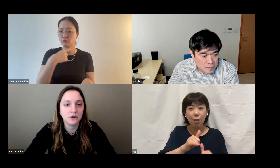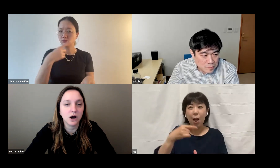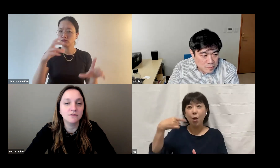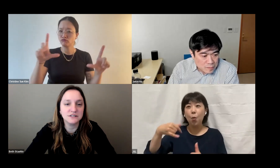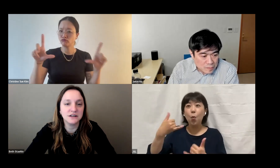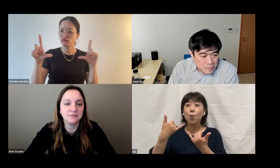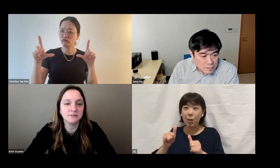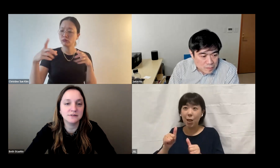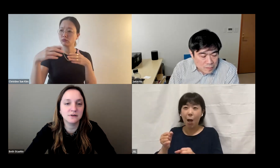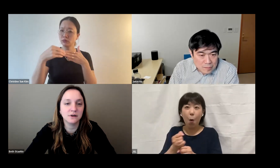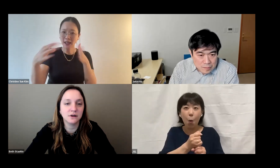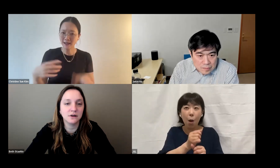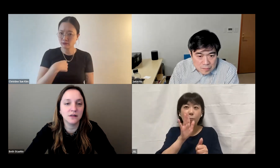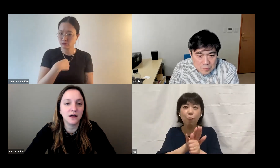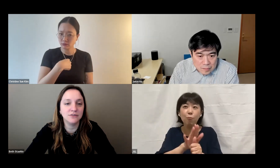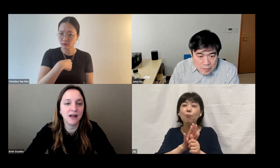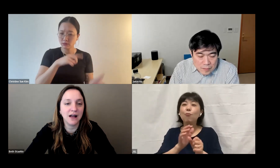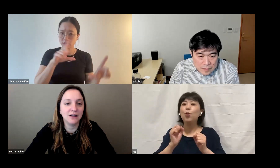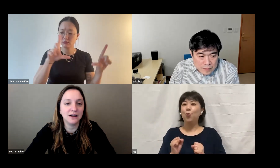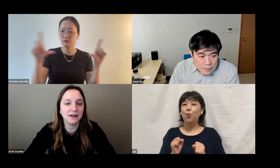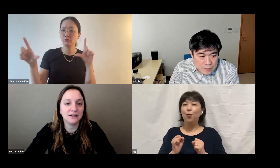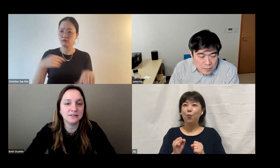oftentimes a lot of allies